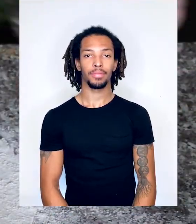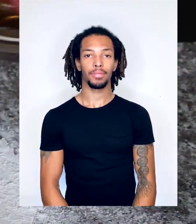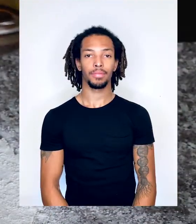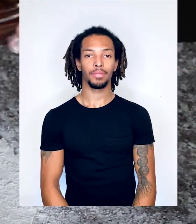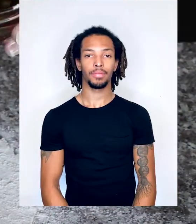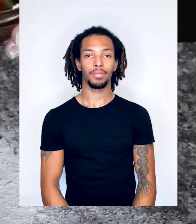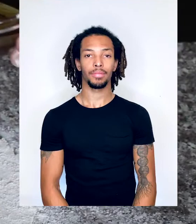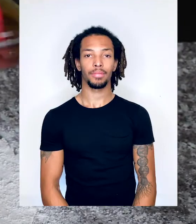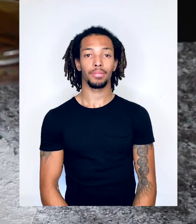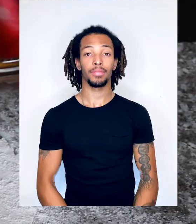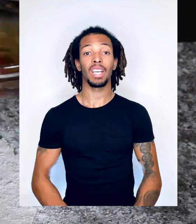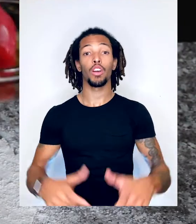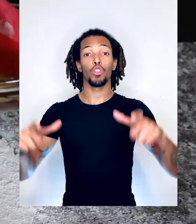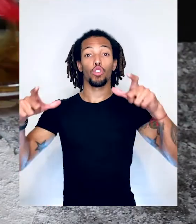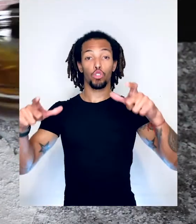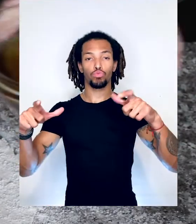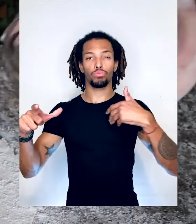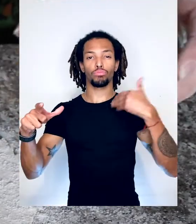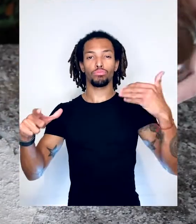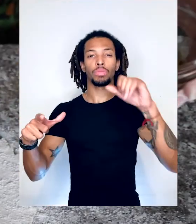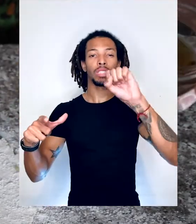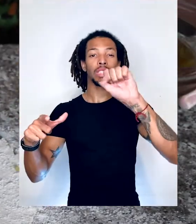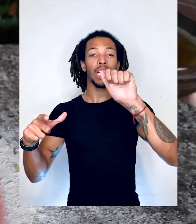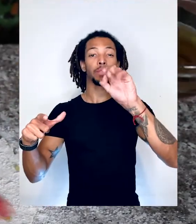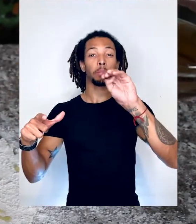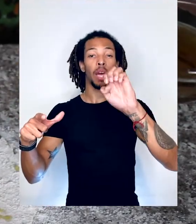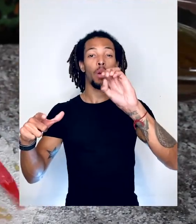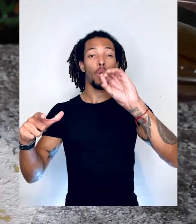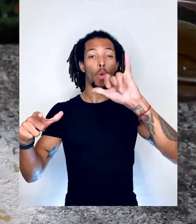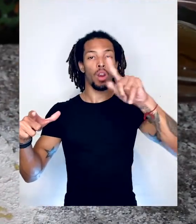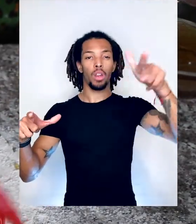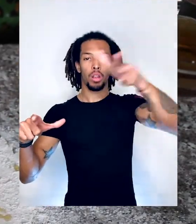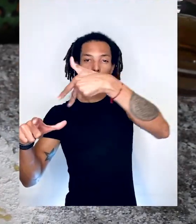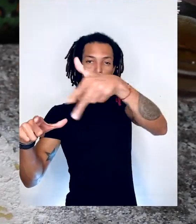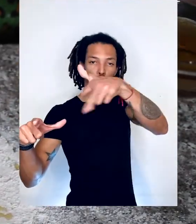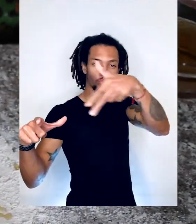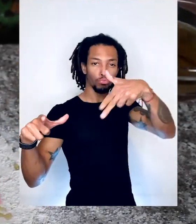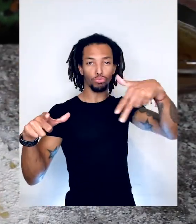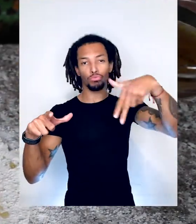...then i'm going to paint it, or brush it, with sesame oil...